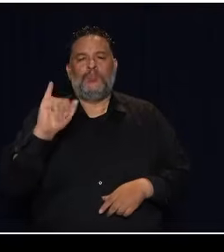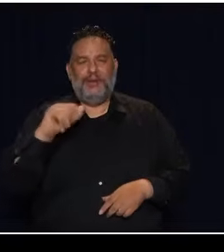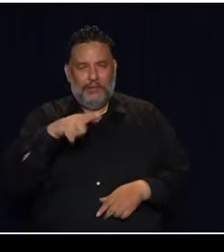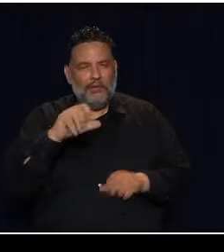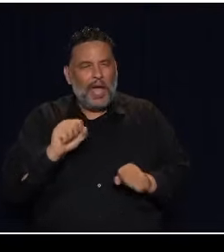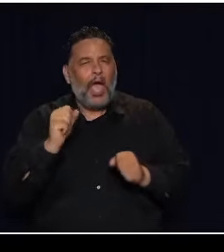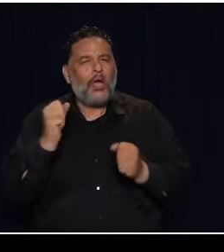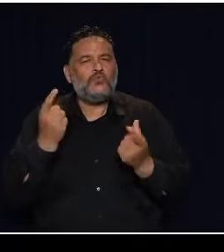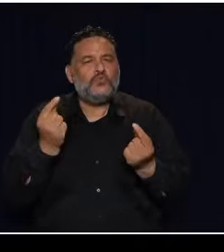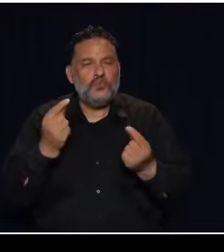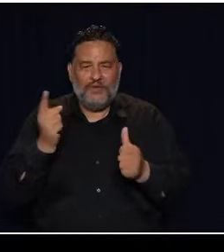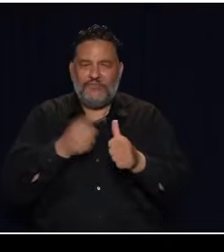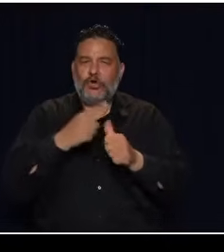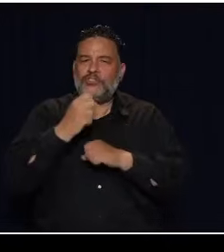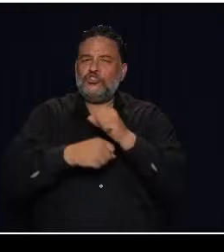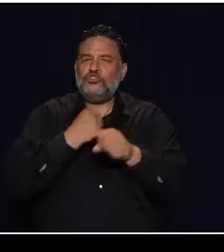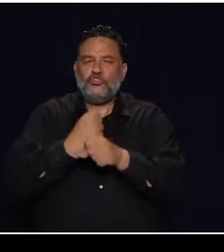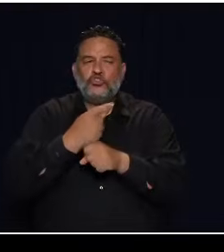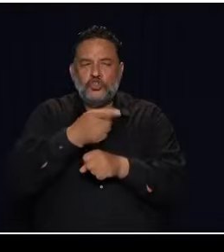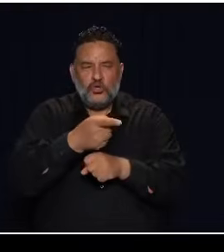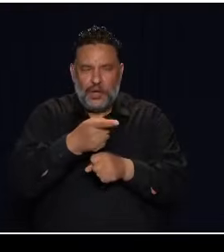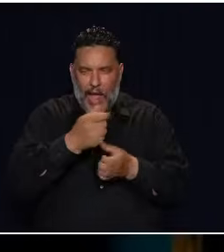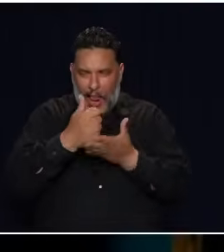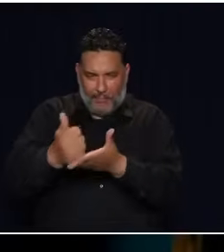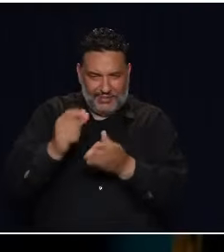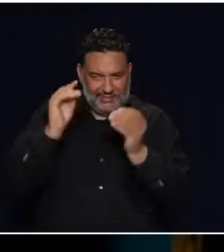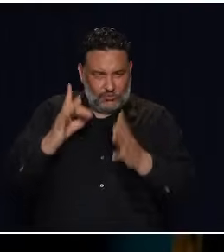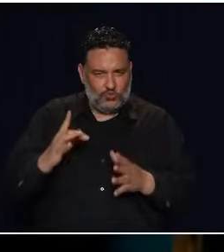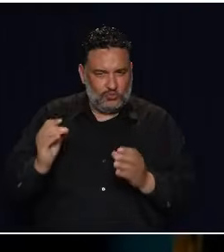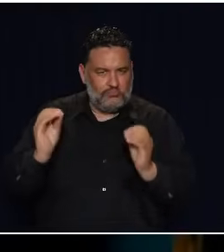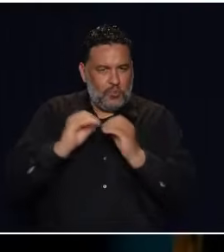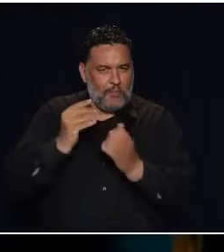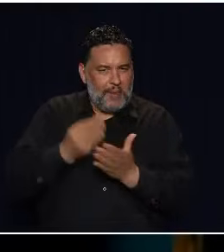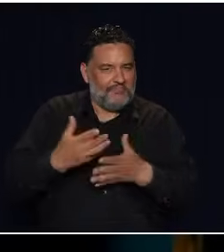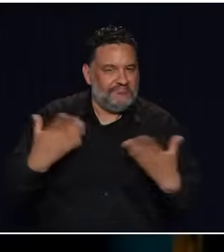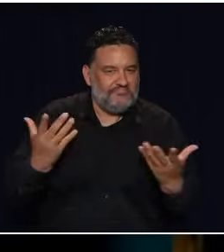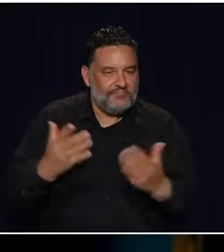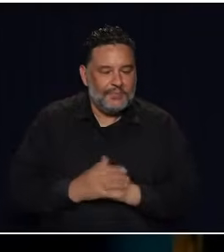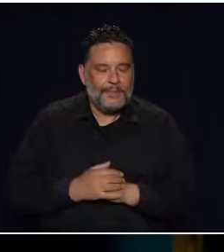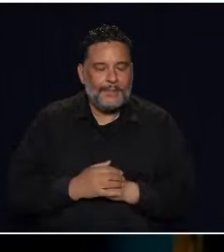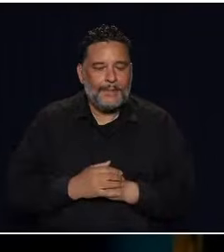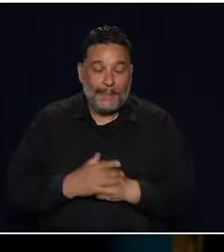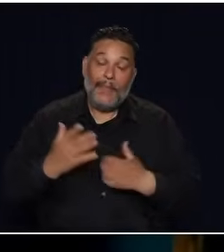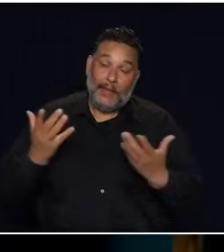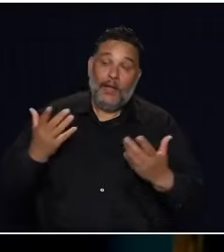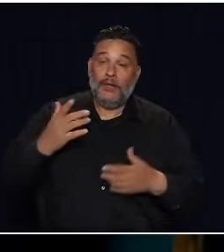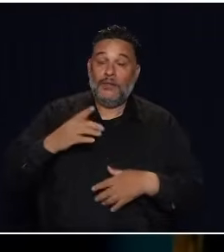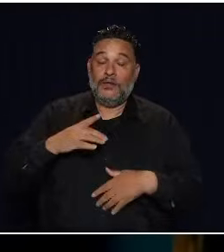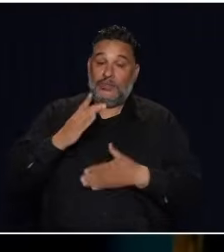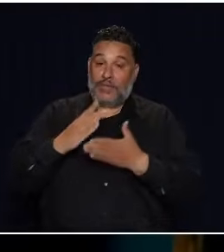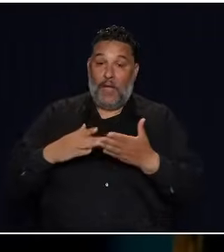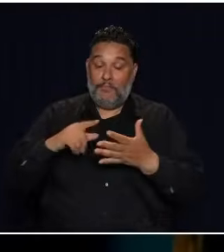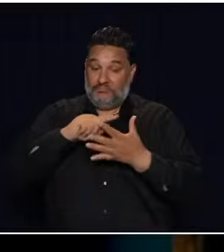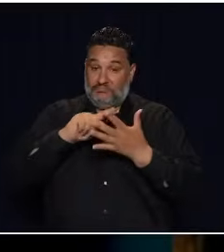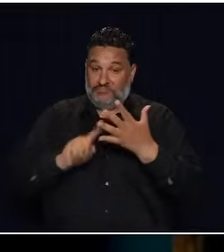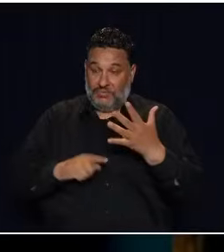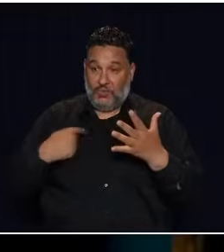WHICH IS SOMETHING YOU COULD DO IN THIS POSITION IN THE FIRST YEAR OR TWO TO GET MORE NONE TEACHERS' POCKETS